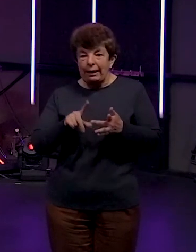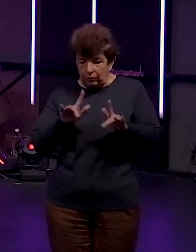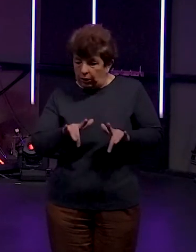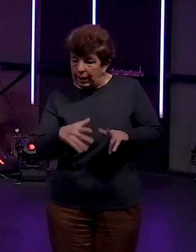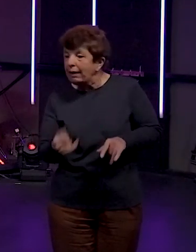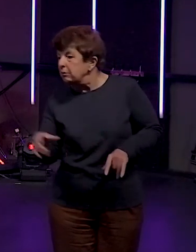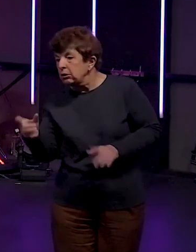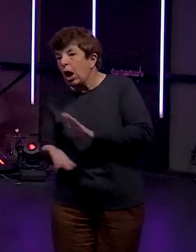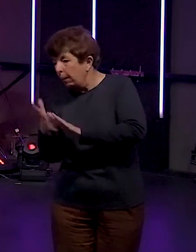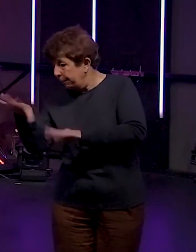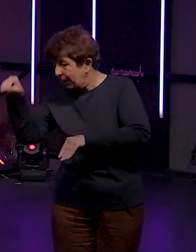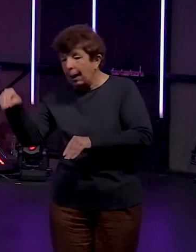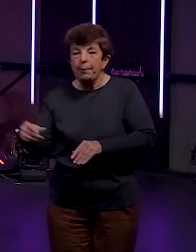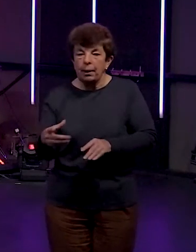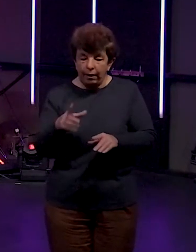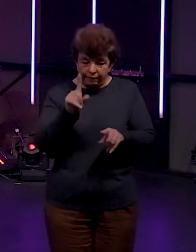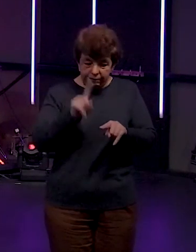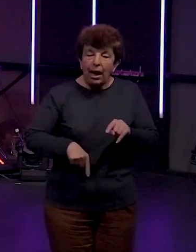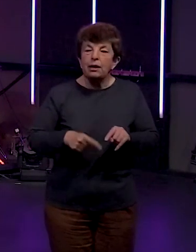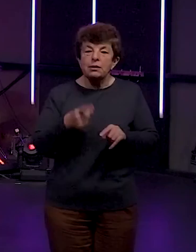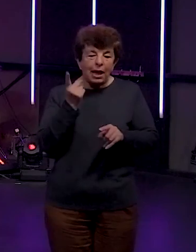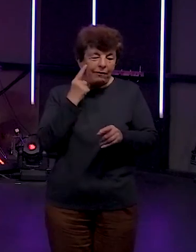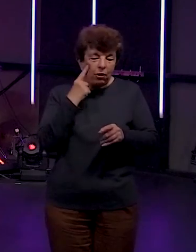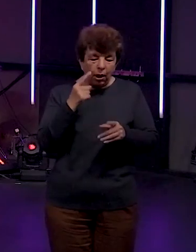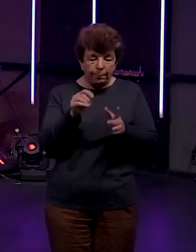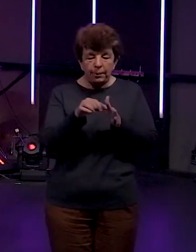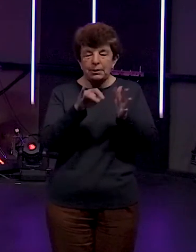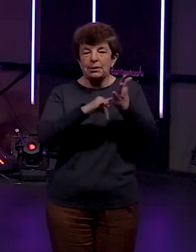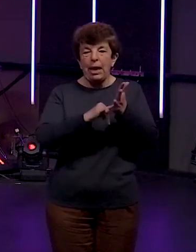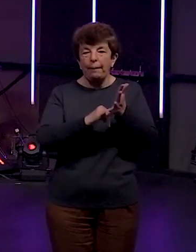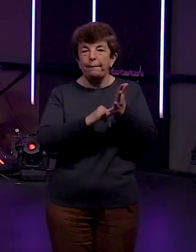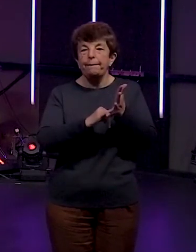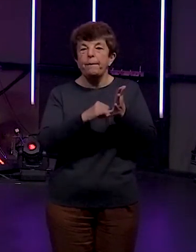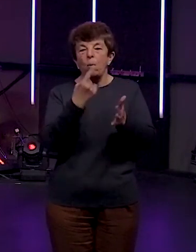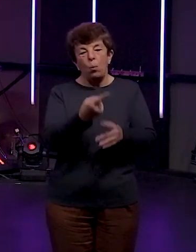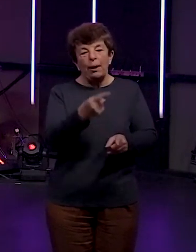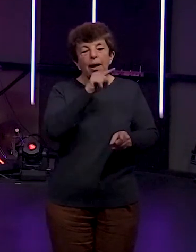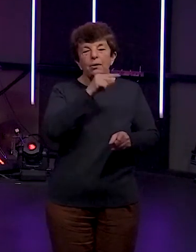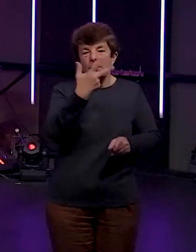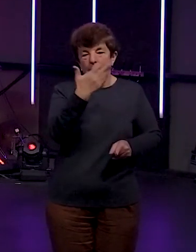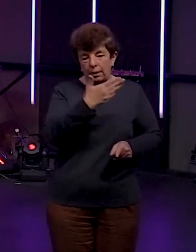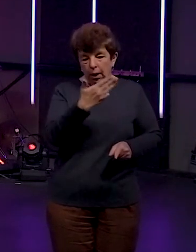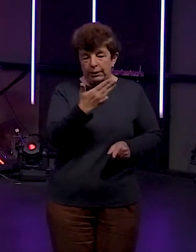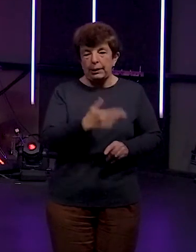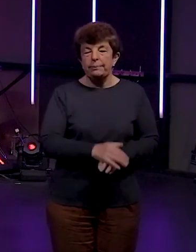quickly turn with me to Psalm 119.